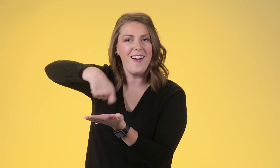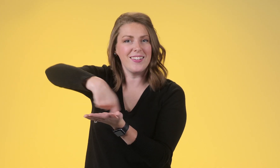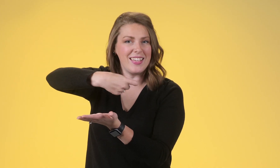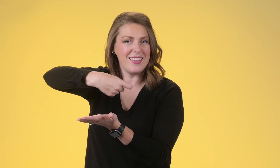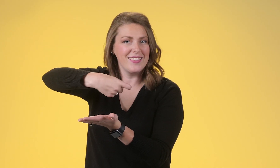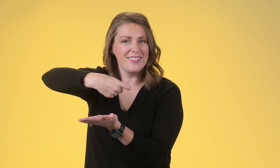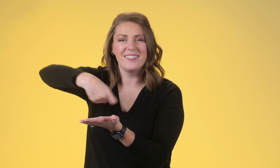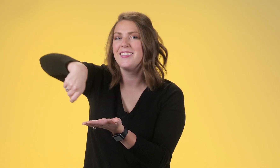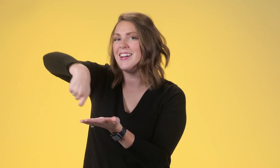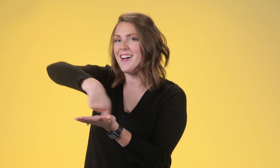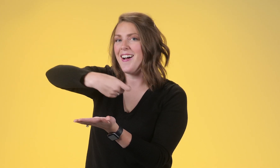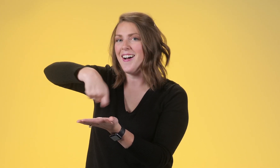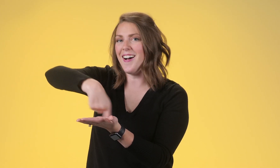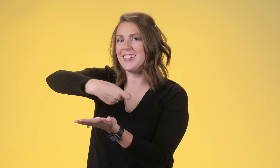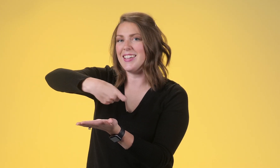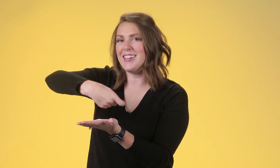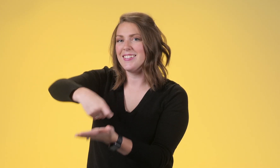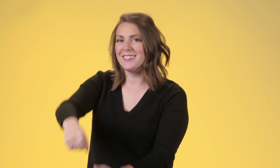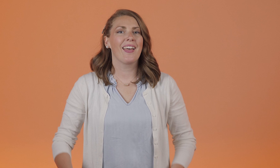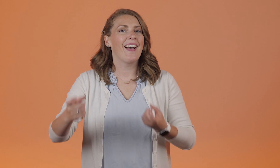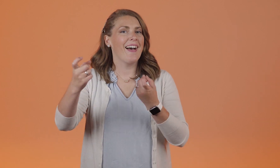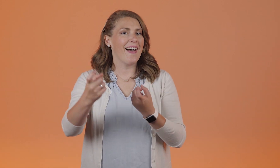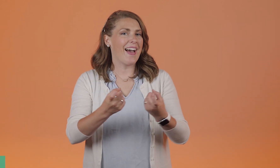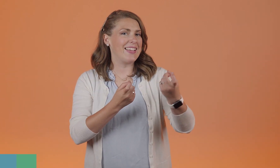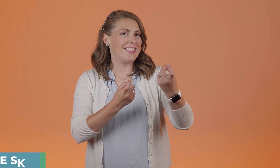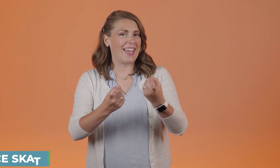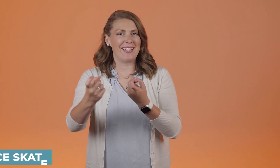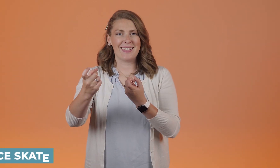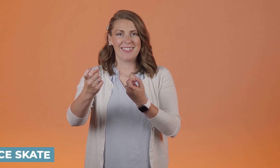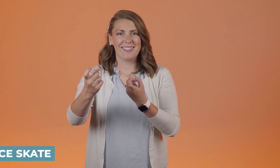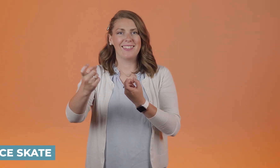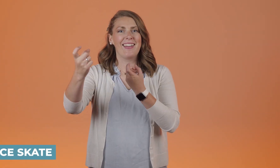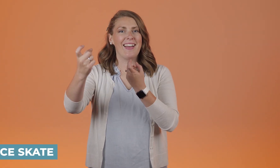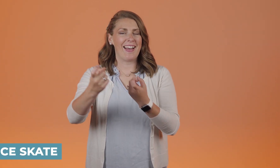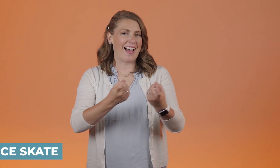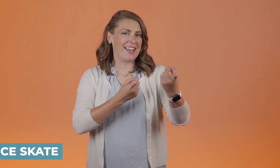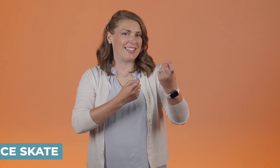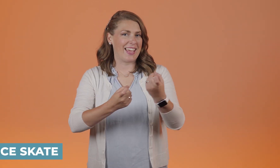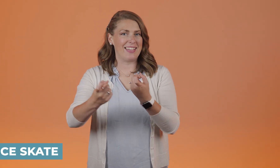HOCKEY HOCKEY ICE SKATE ICE SKATE